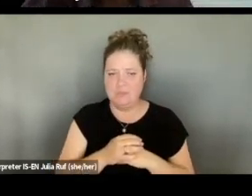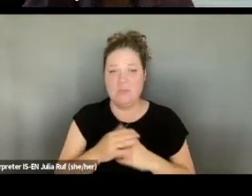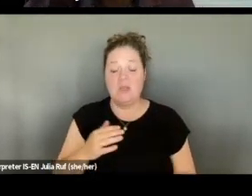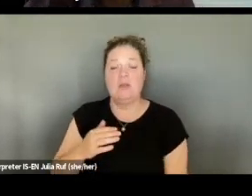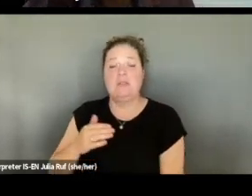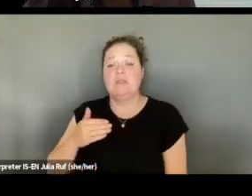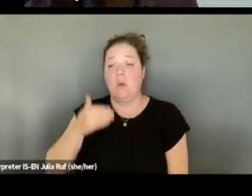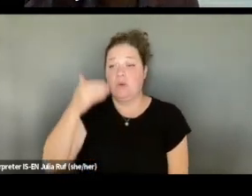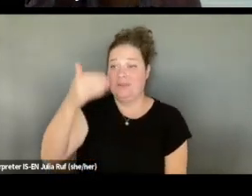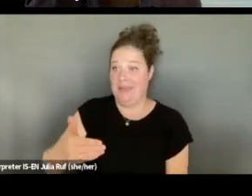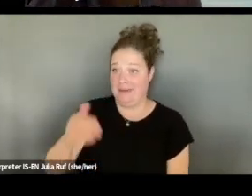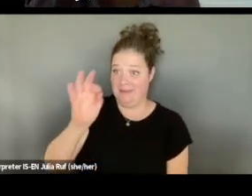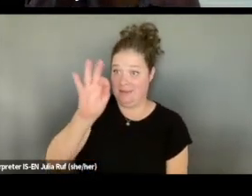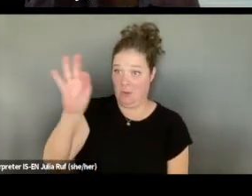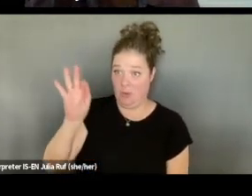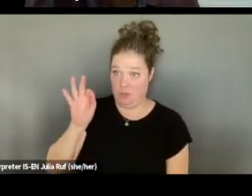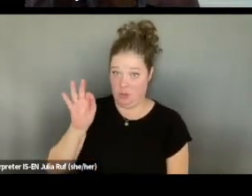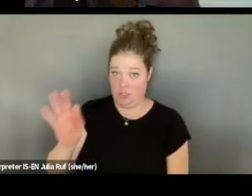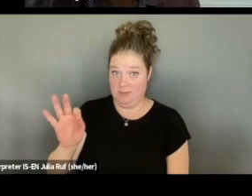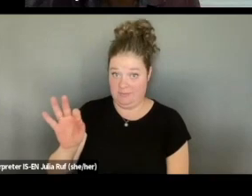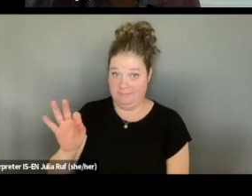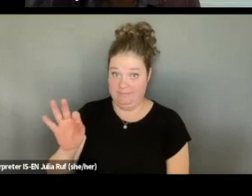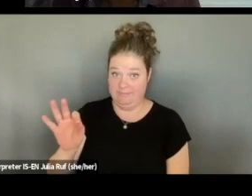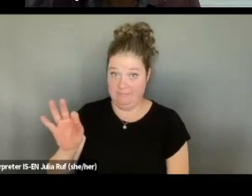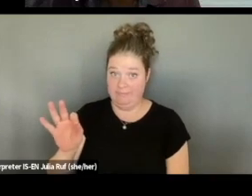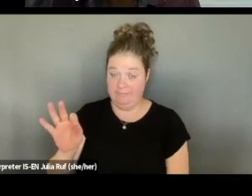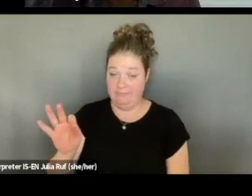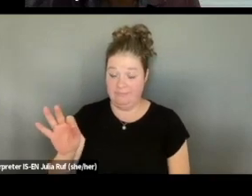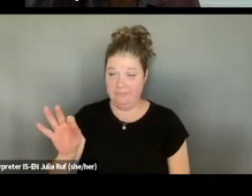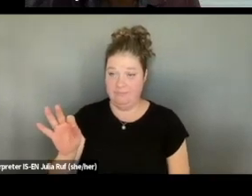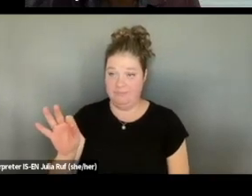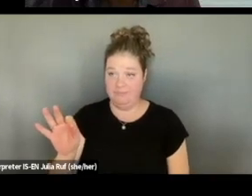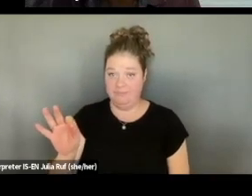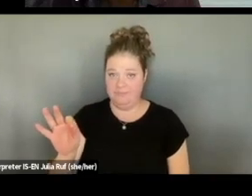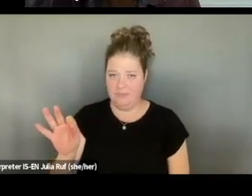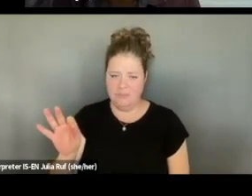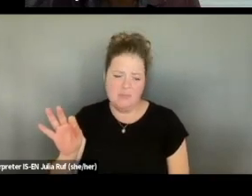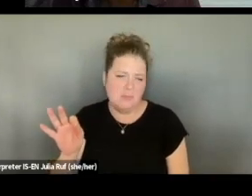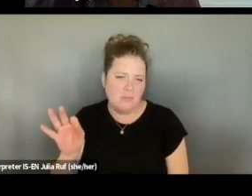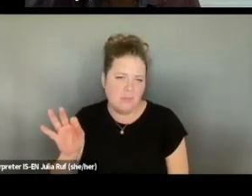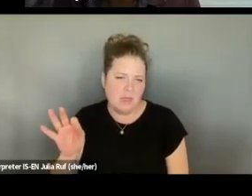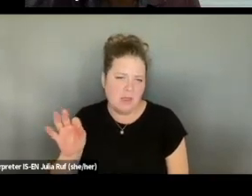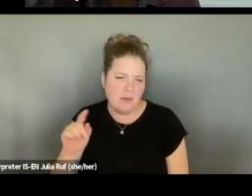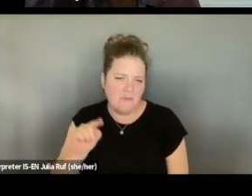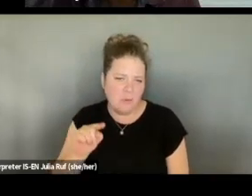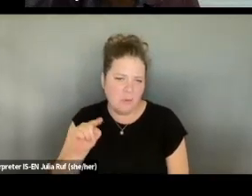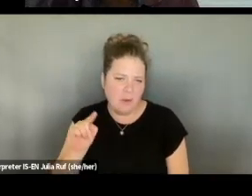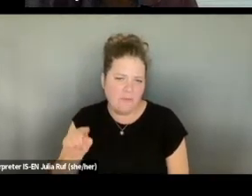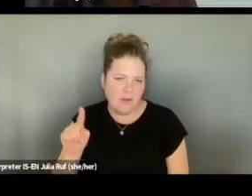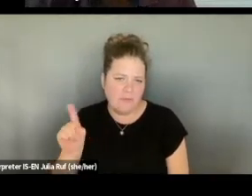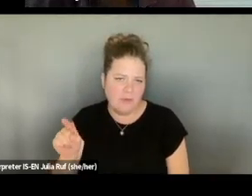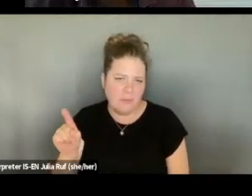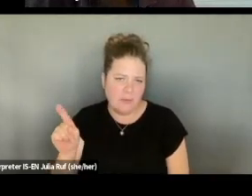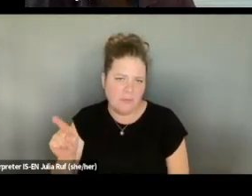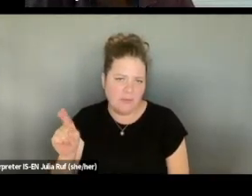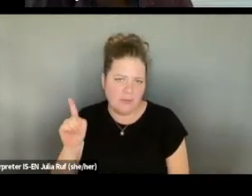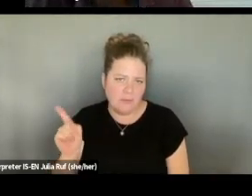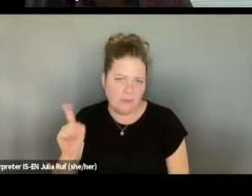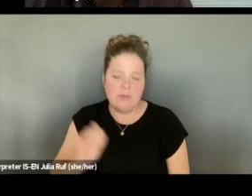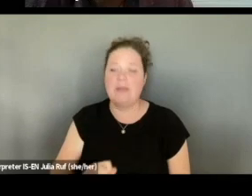question, which is for those who heard about the accessibility feedback mechanism,